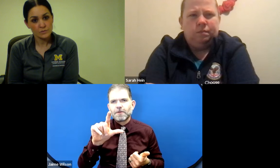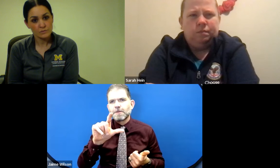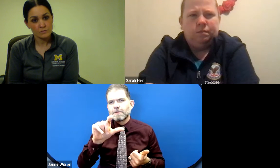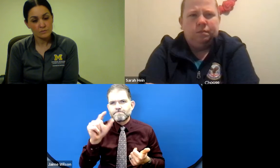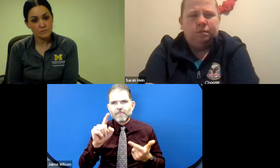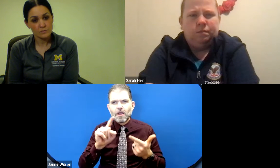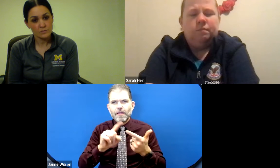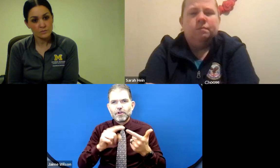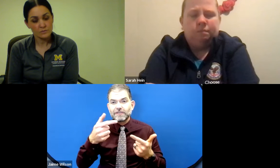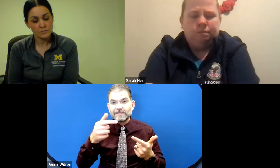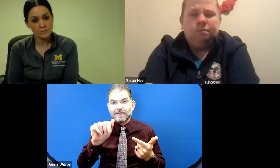ASL Interpreter: Is it Donna Pezzle?